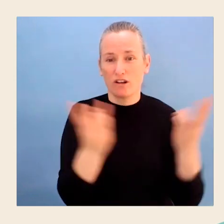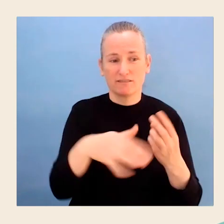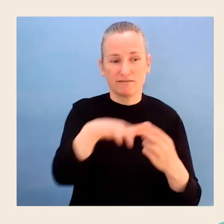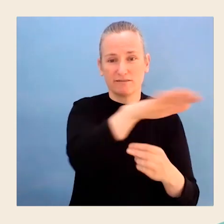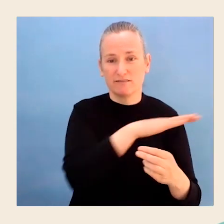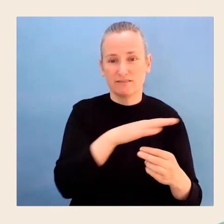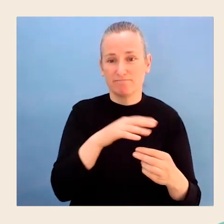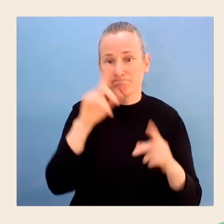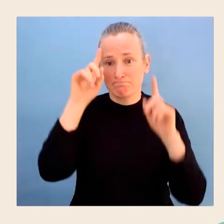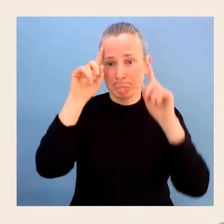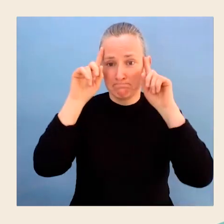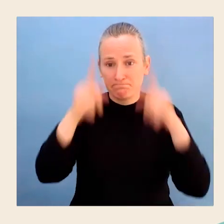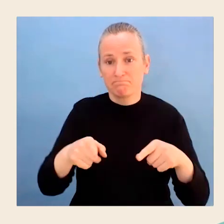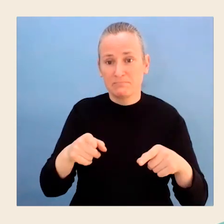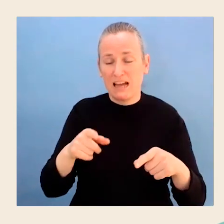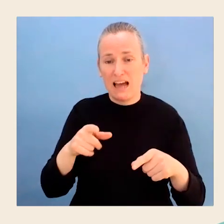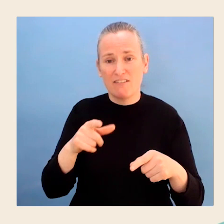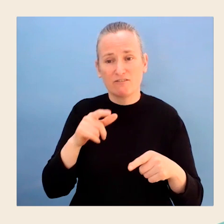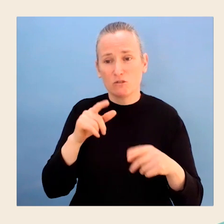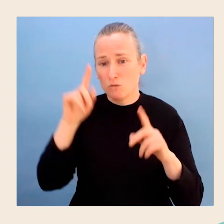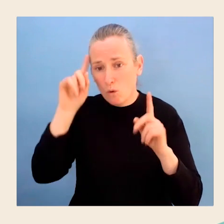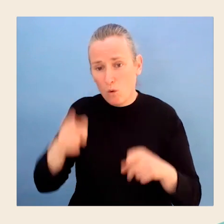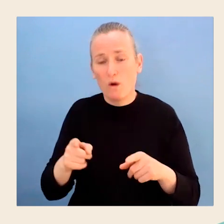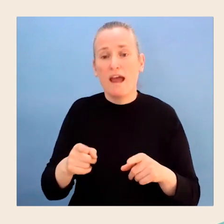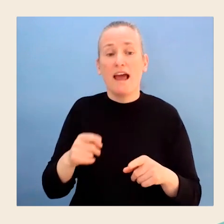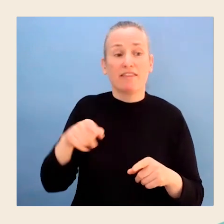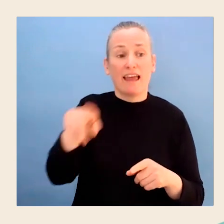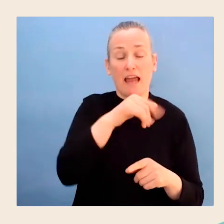that it only imagines that we could be ourselves, right?